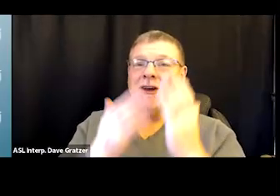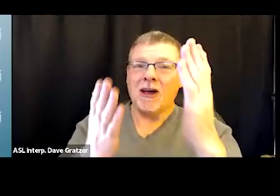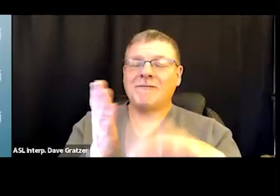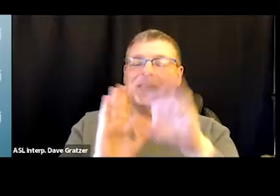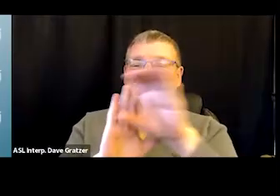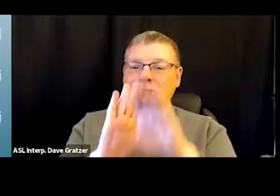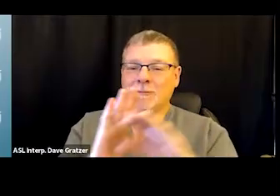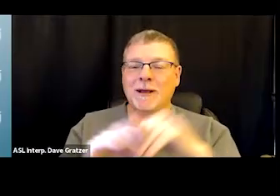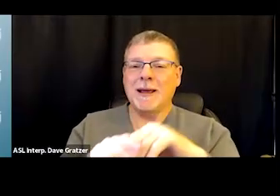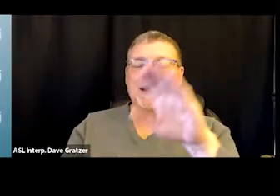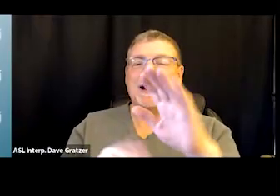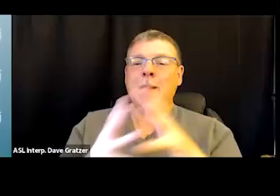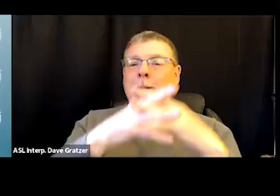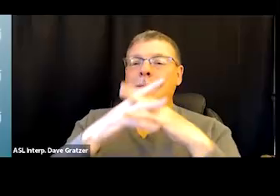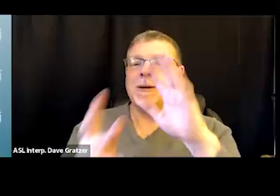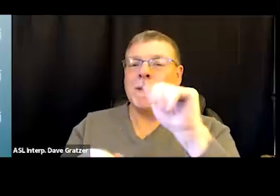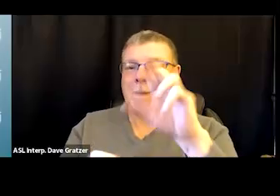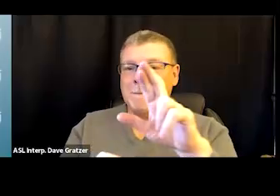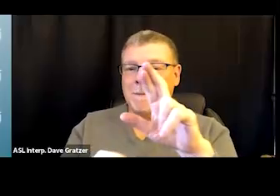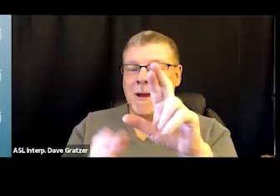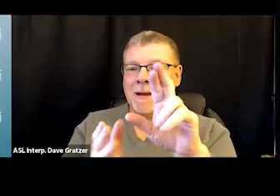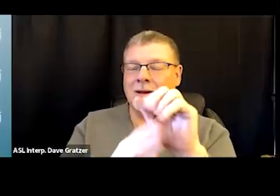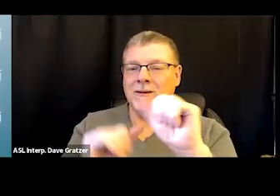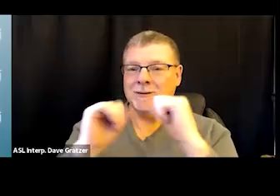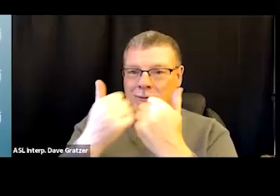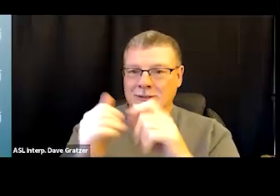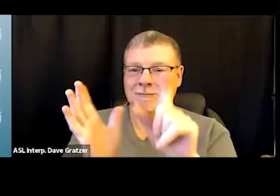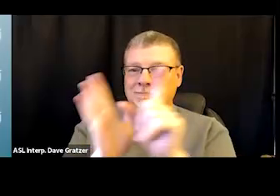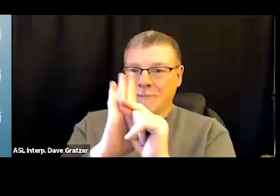in the American Bar Association publication, Representing People